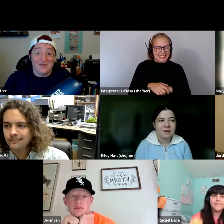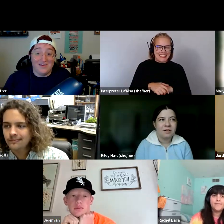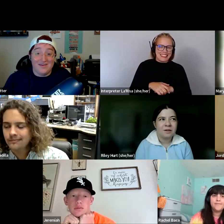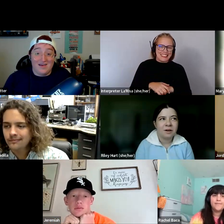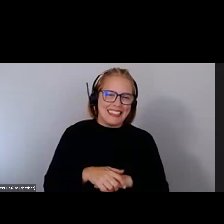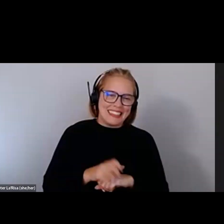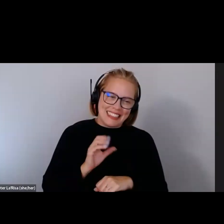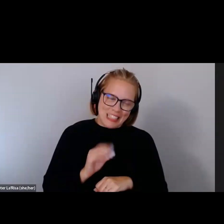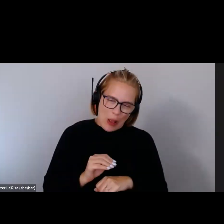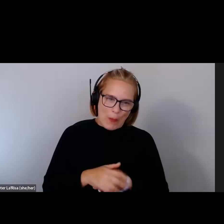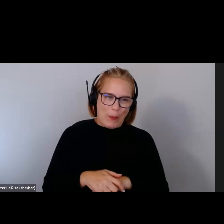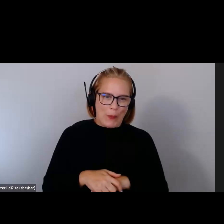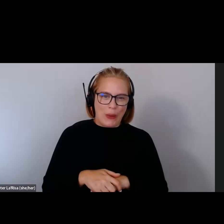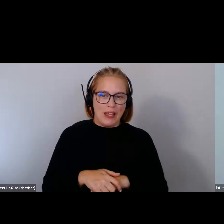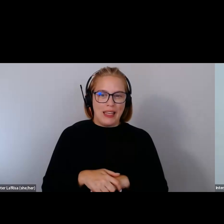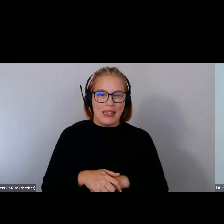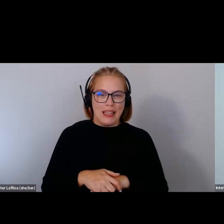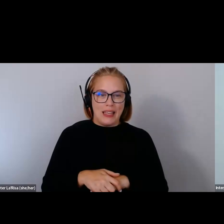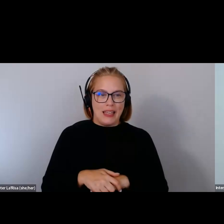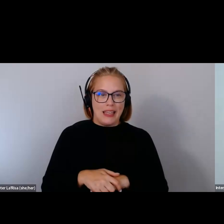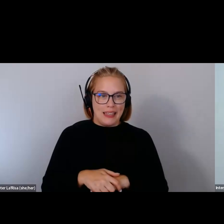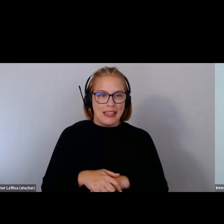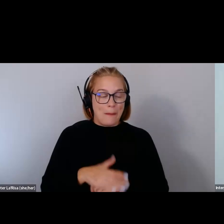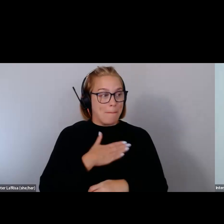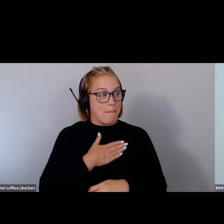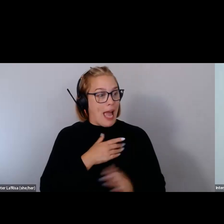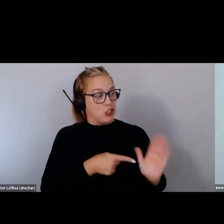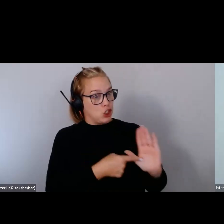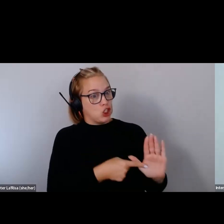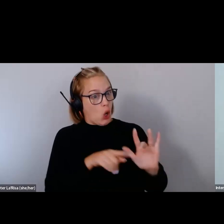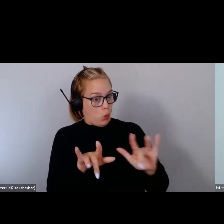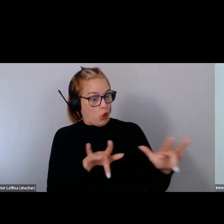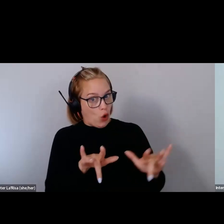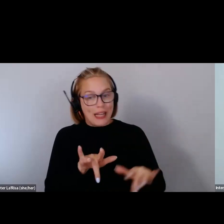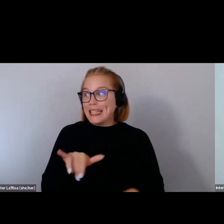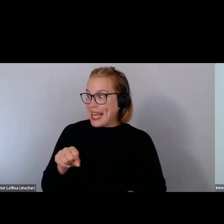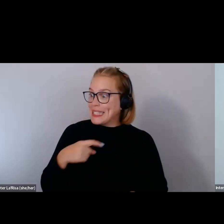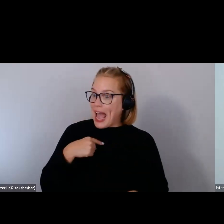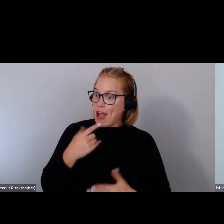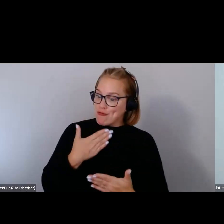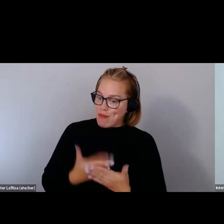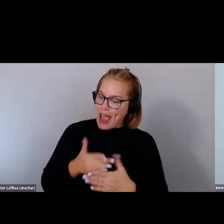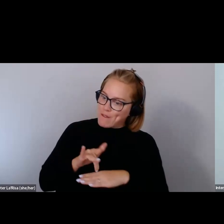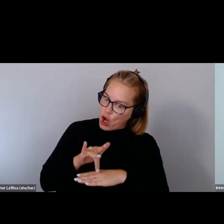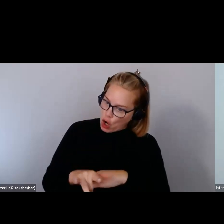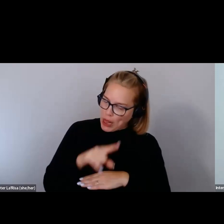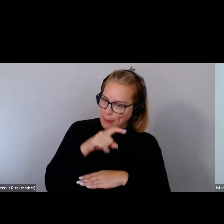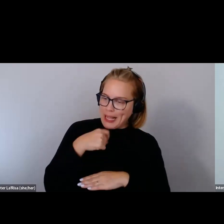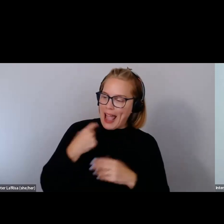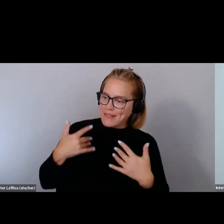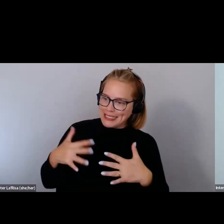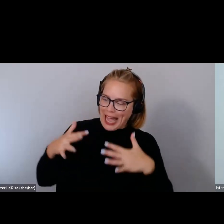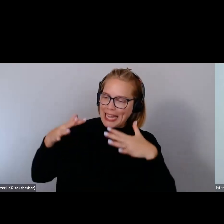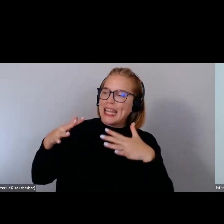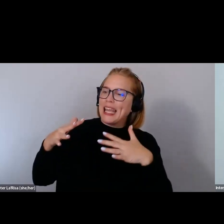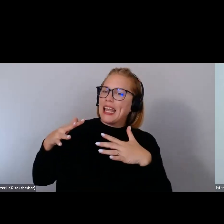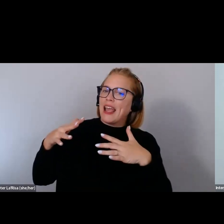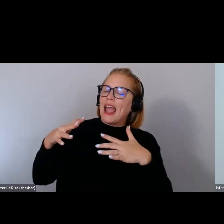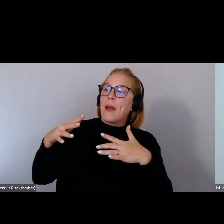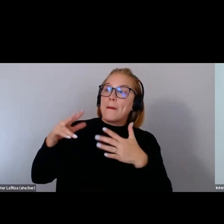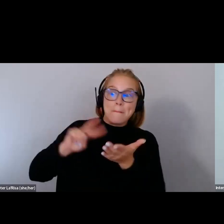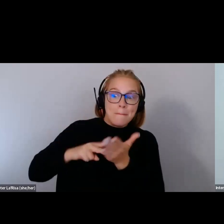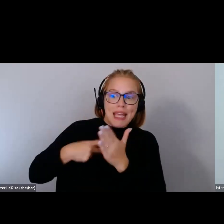Hopefully, maybe Erica and Riley you can help me remember because it is an